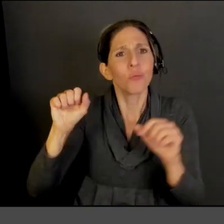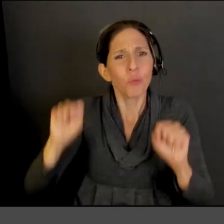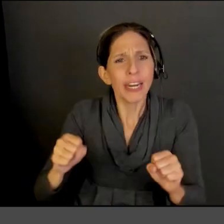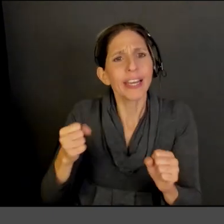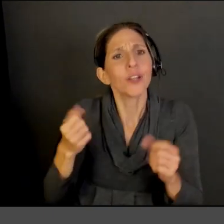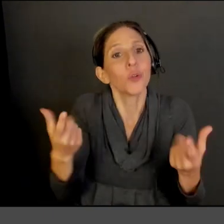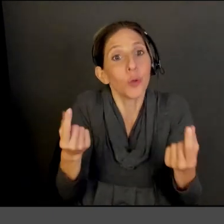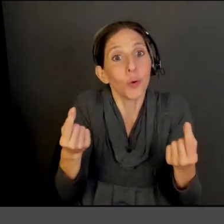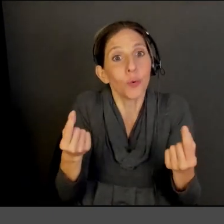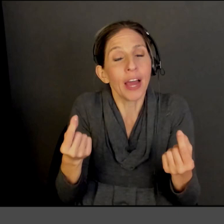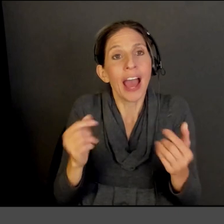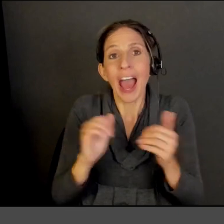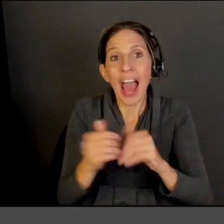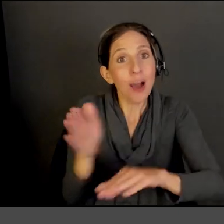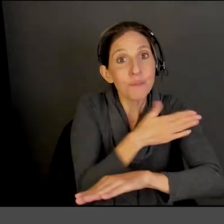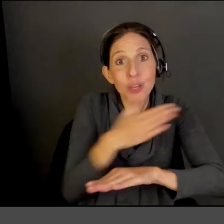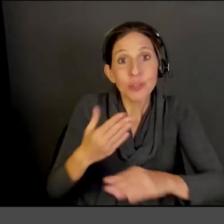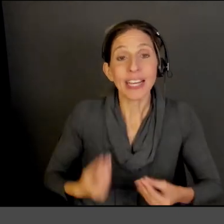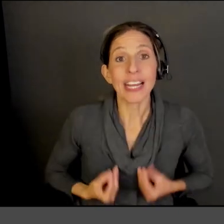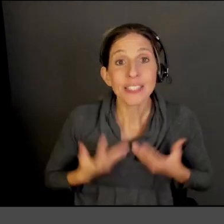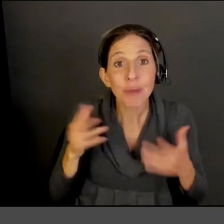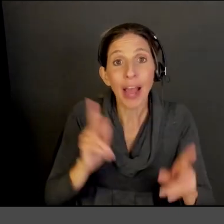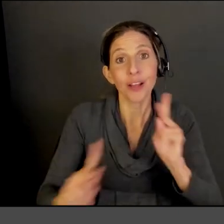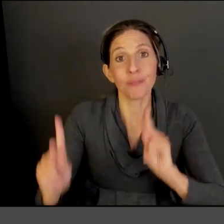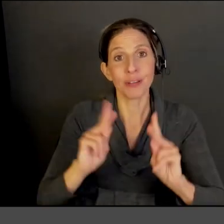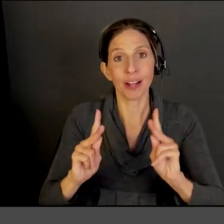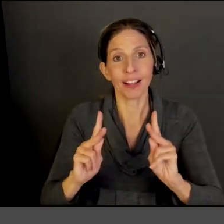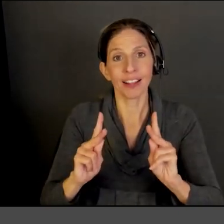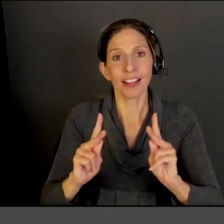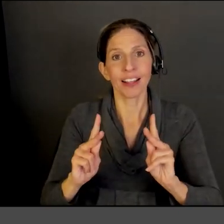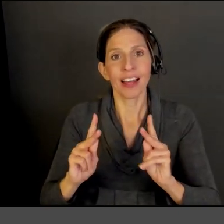IT IS SEEING THE WAY THAT ART INSPIRED PEOPLE TO BUILD TOGETHER,